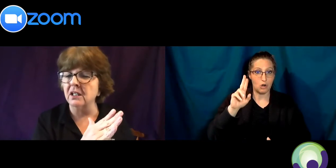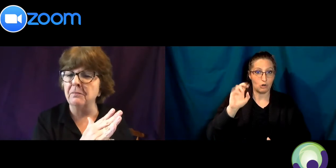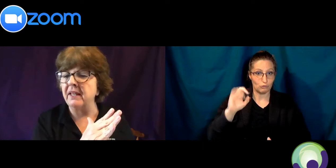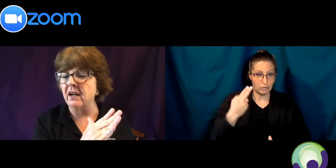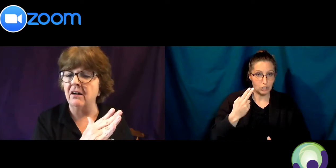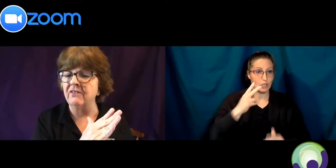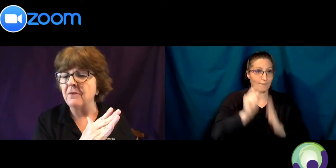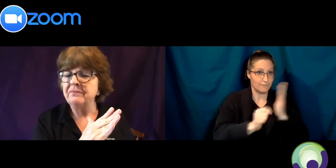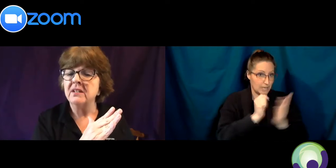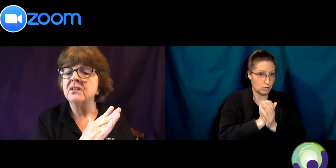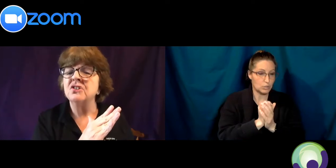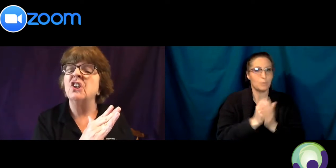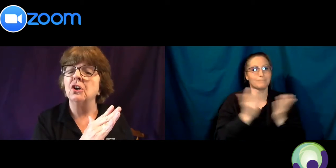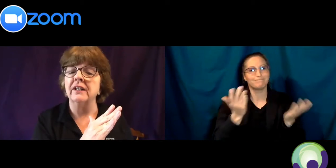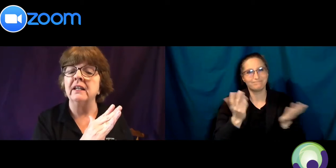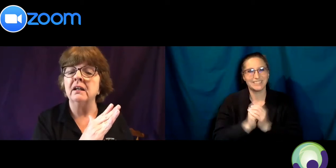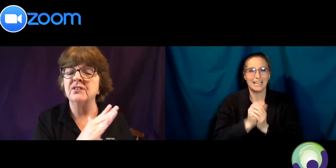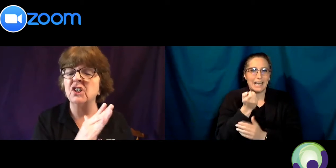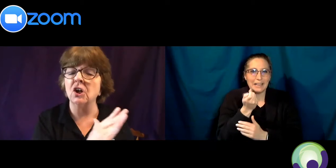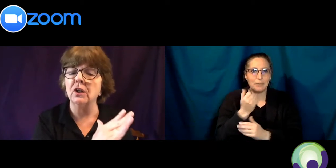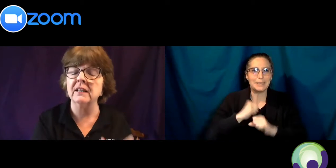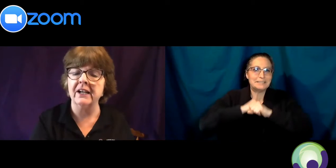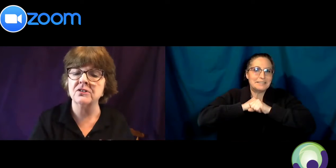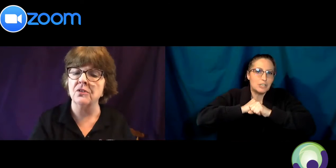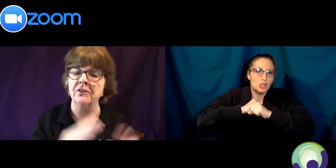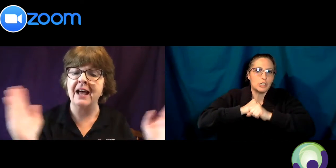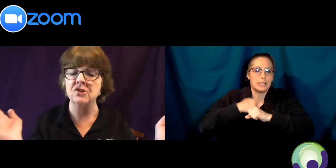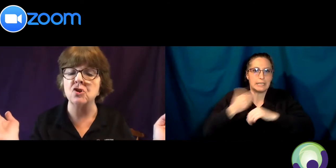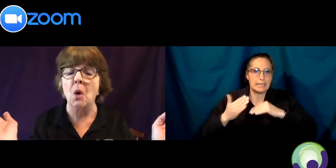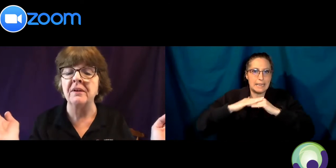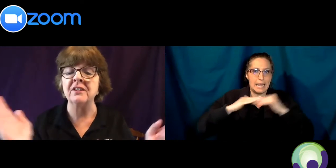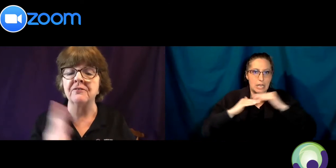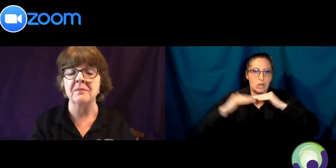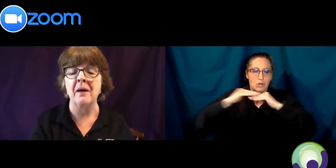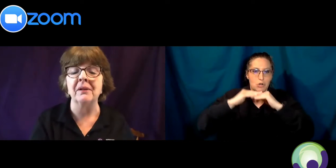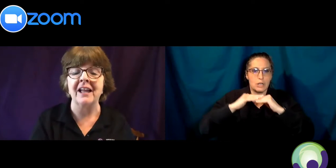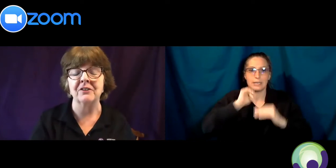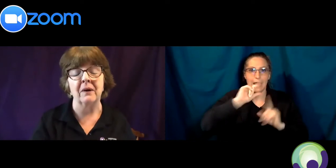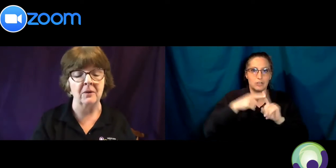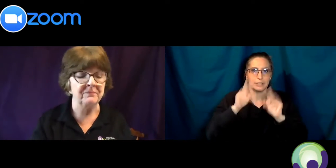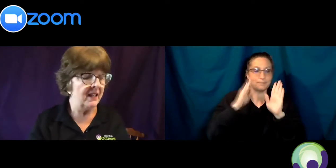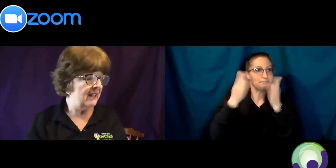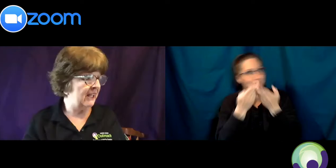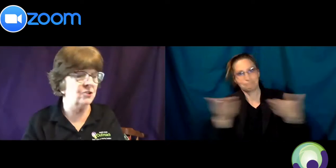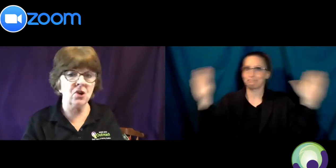bit of a security layer. So they're not just opened for the public everywhere. Can you talk